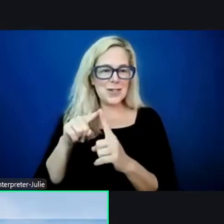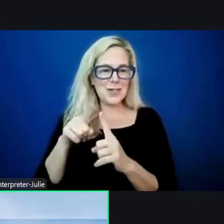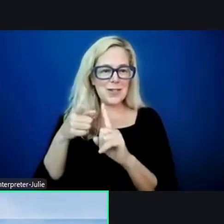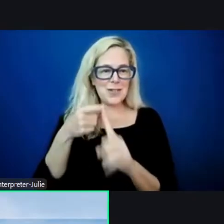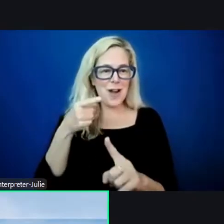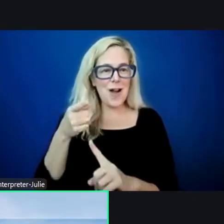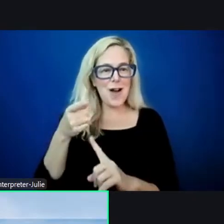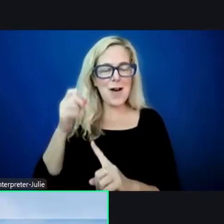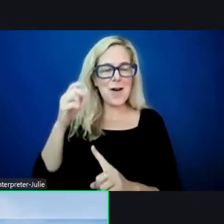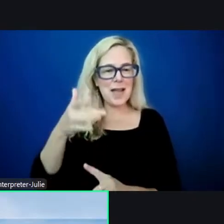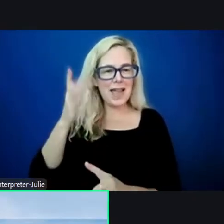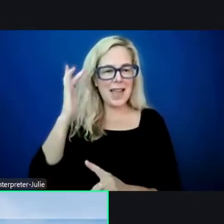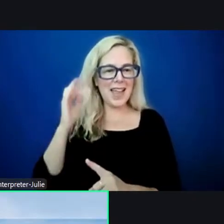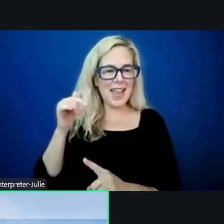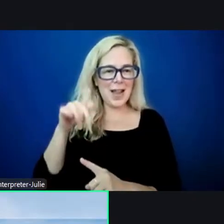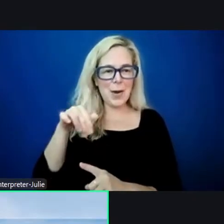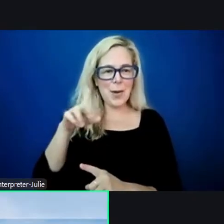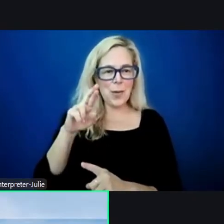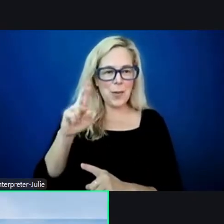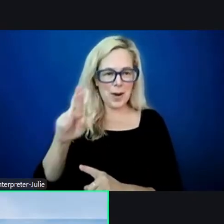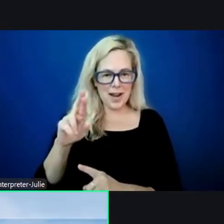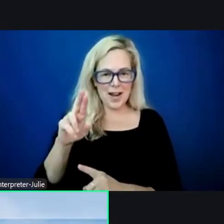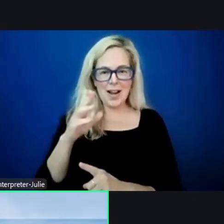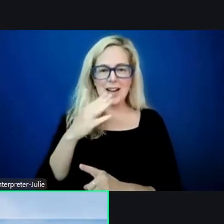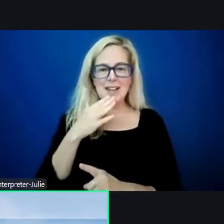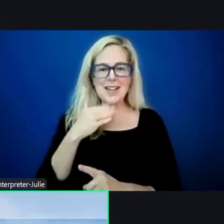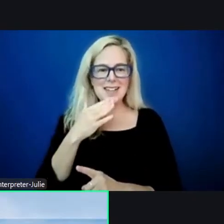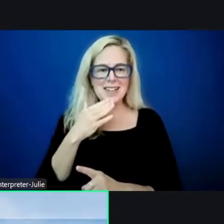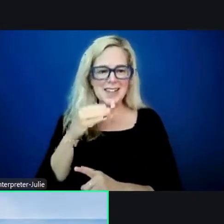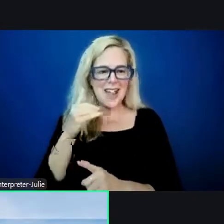so thank you for that representation. We're all here.